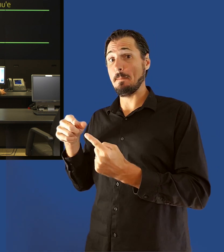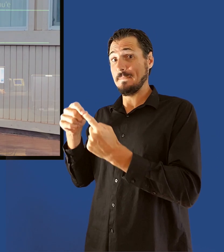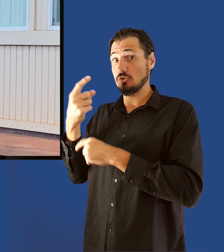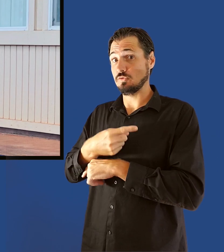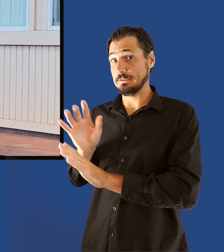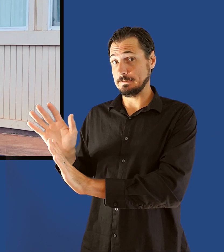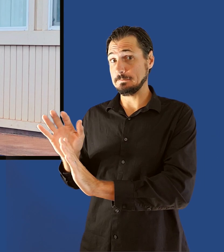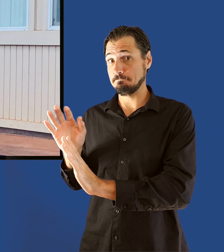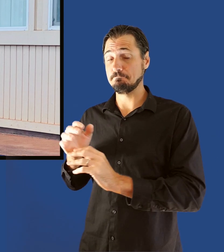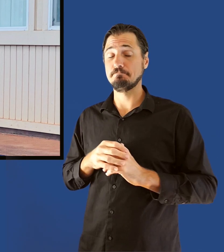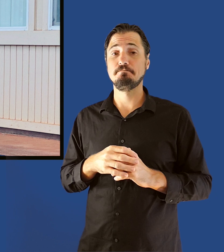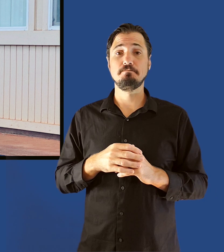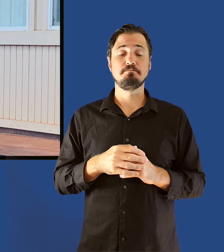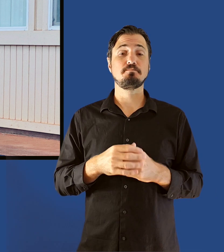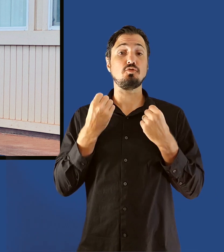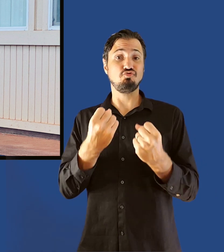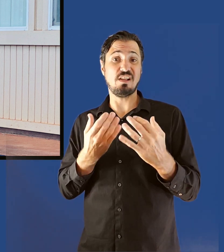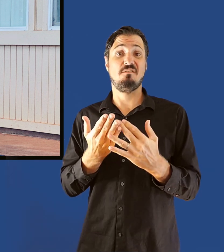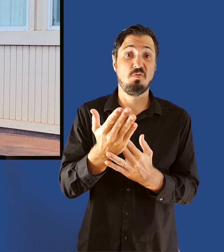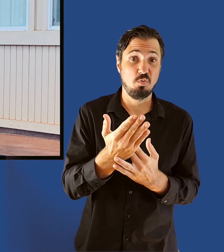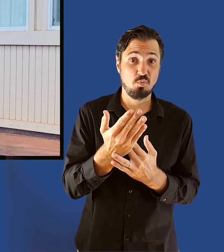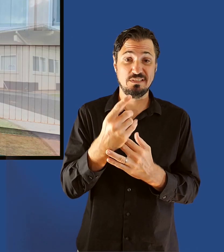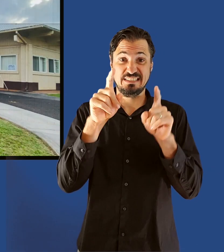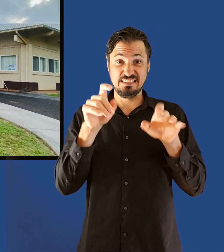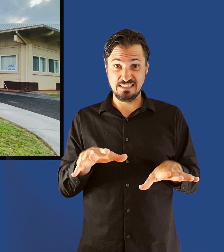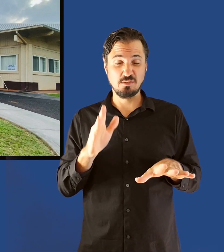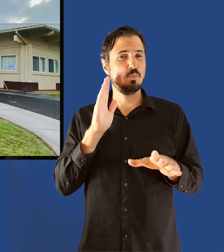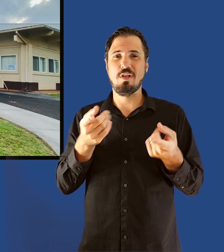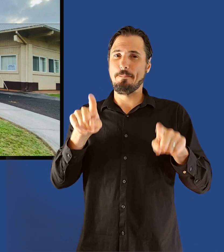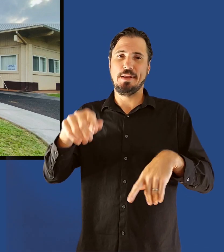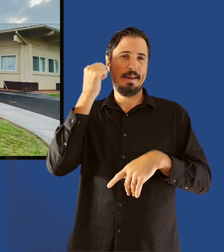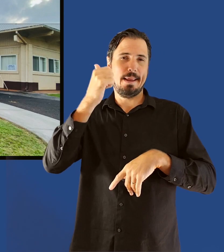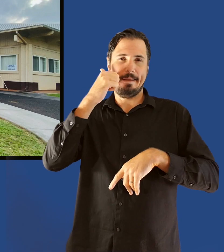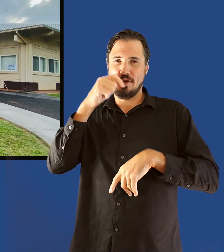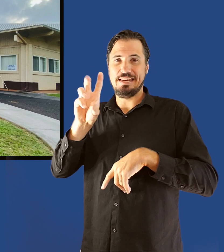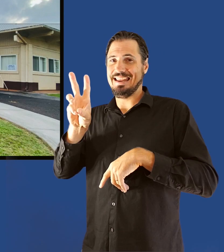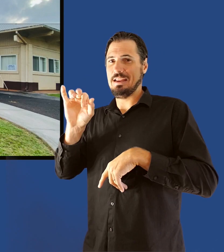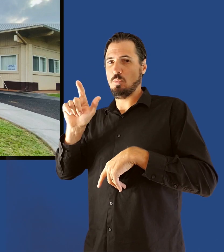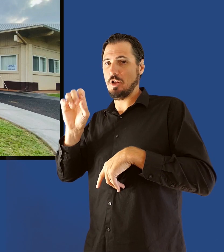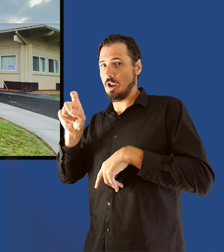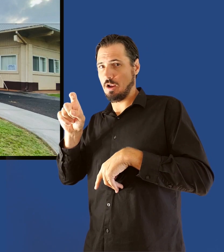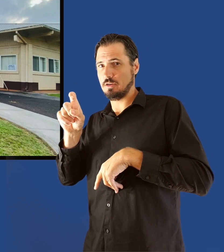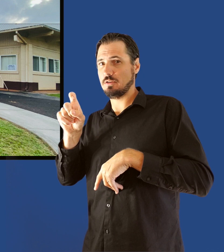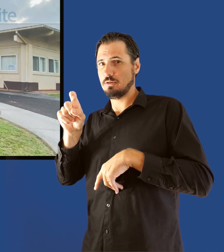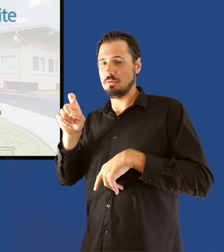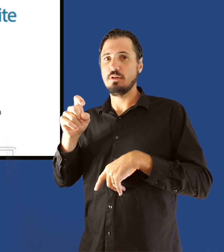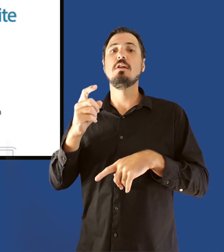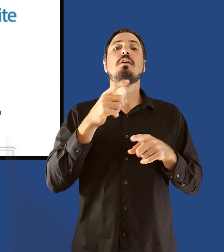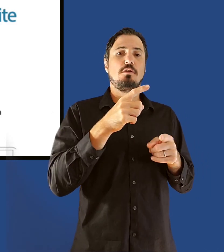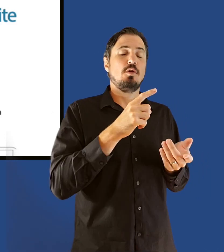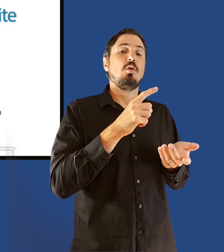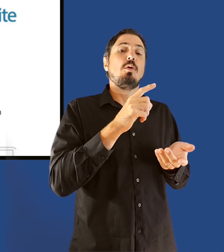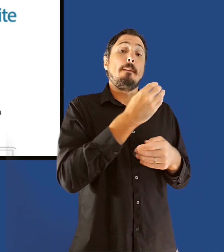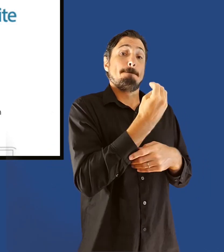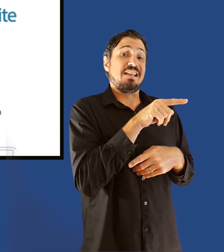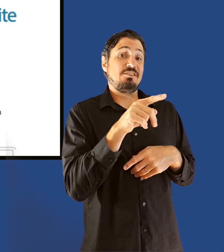Drive-through specimen collection also continues daily at Wilcox Medical Center and on weekdays at Kauai Veterans Memorial Hospital.